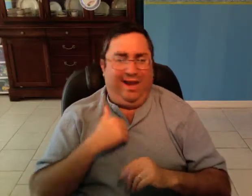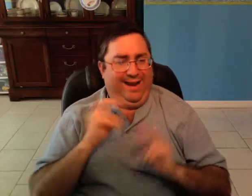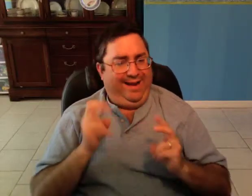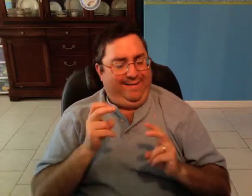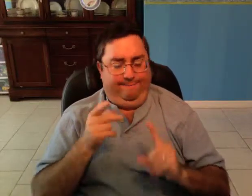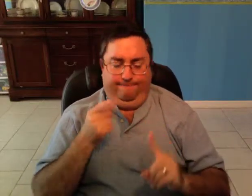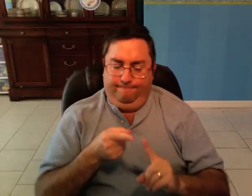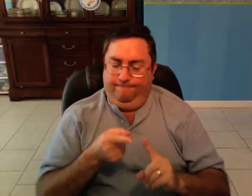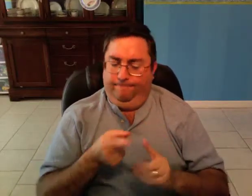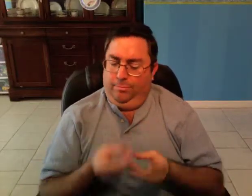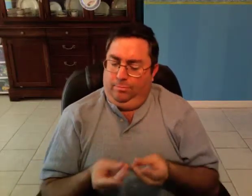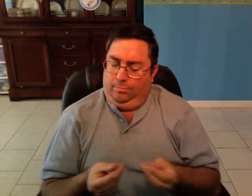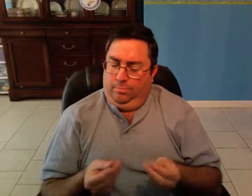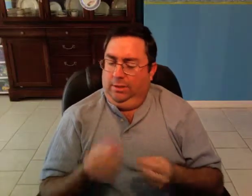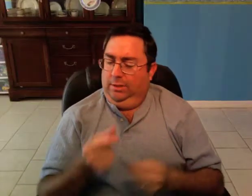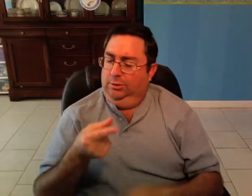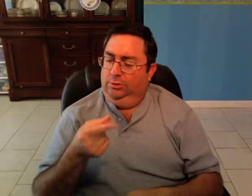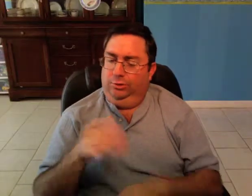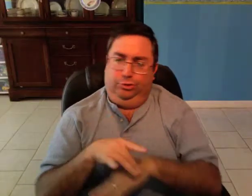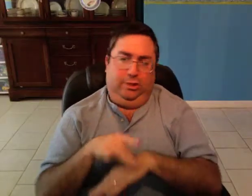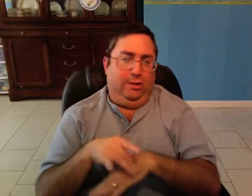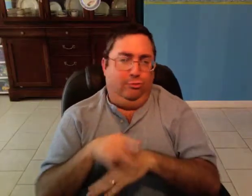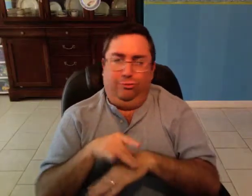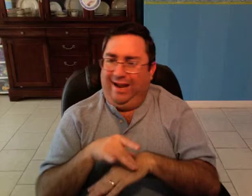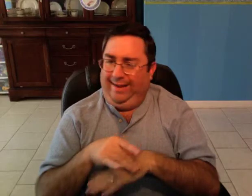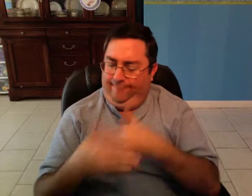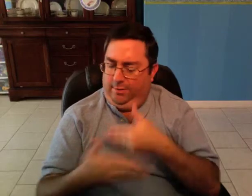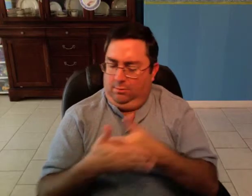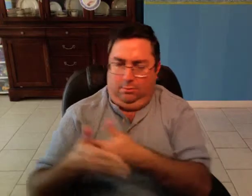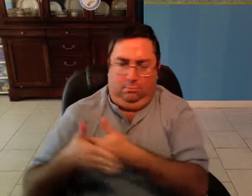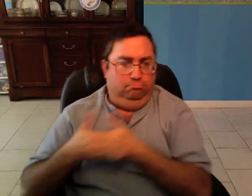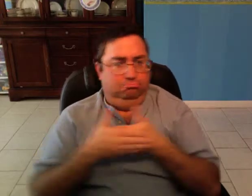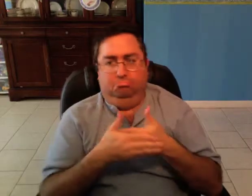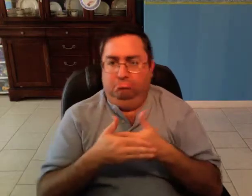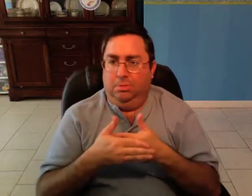a specific geographical base, but